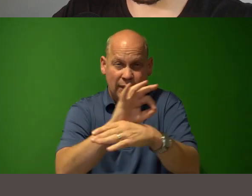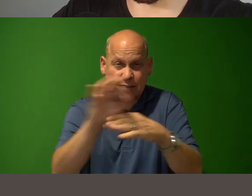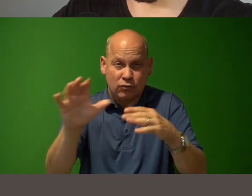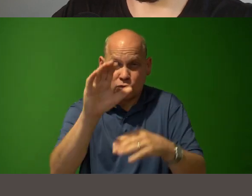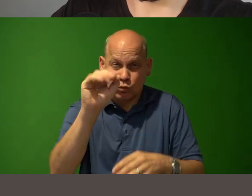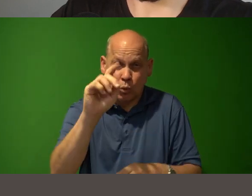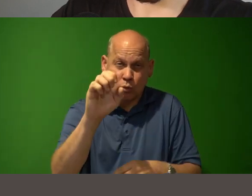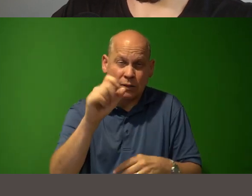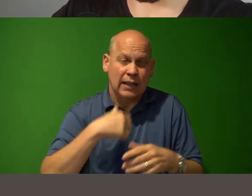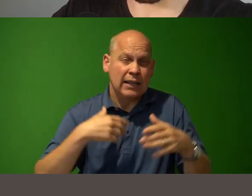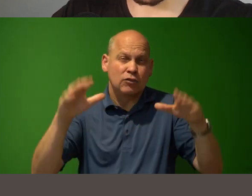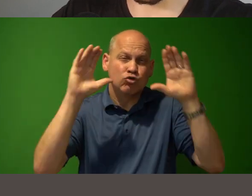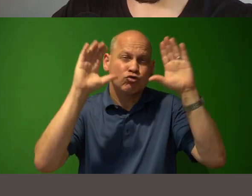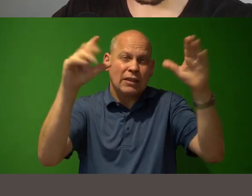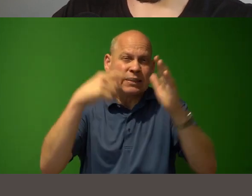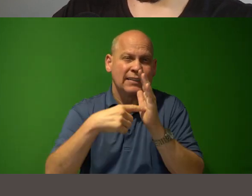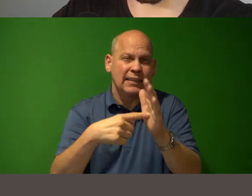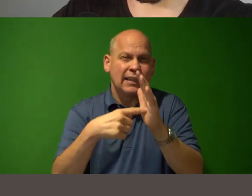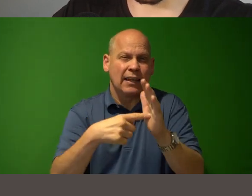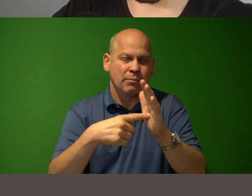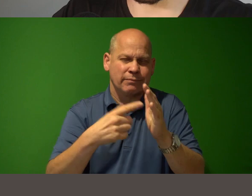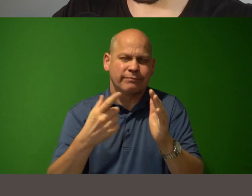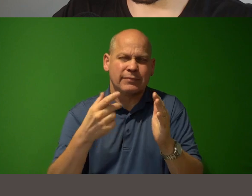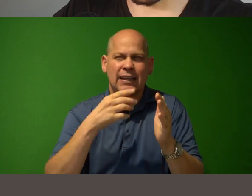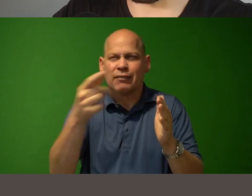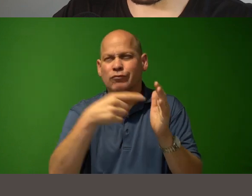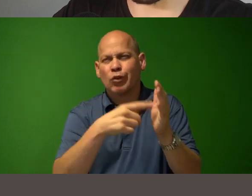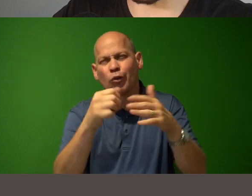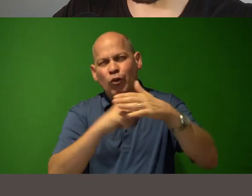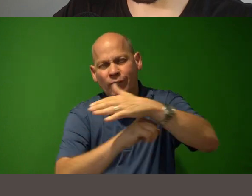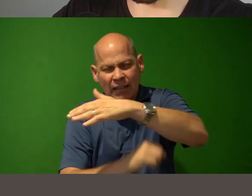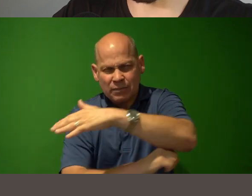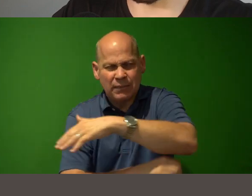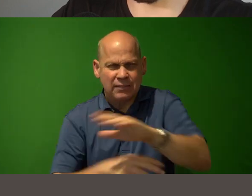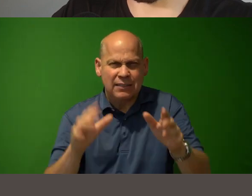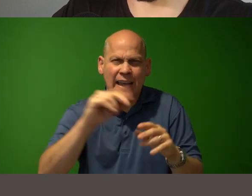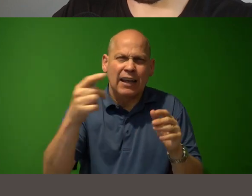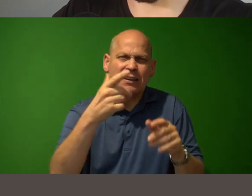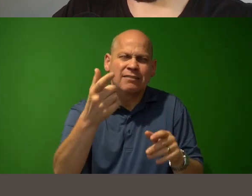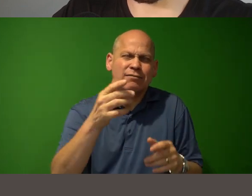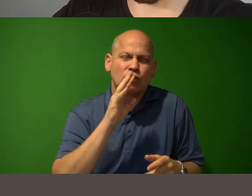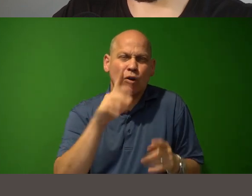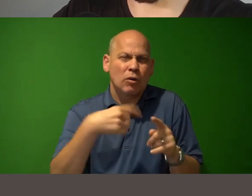He has great examples that exemplify the kind of graphic fundamentals and UX we're talking about straight from